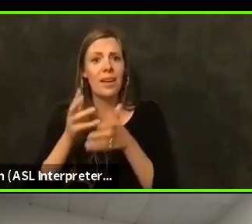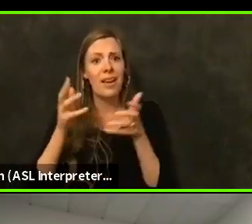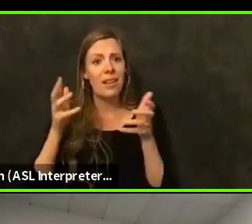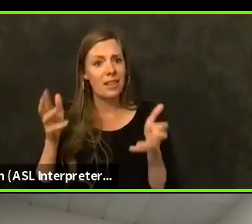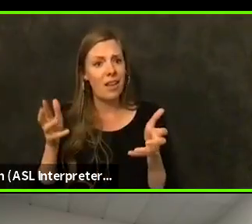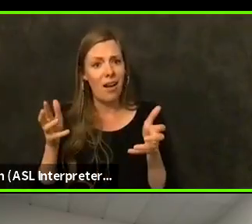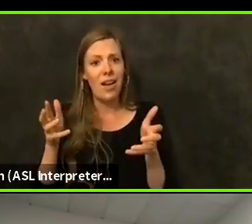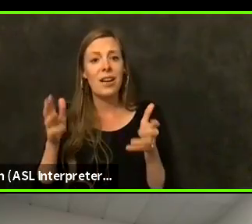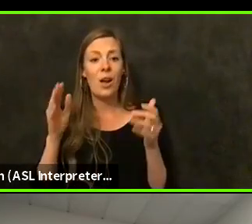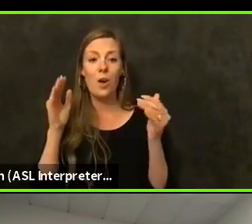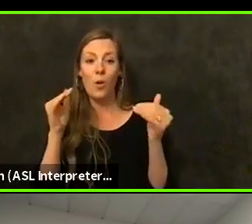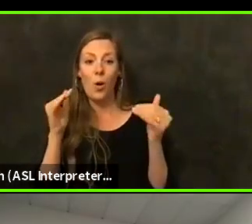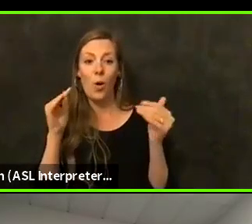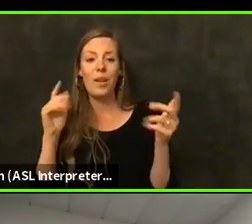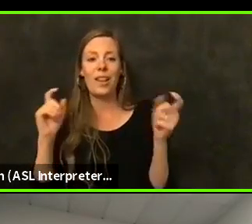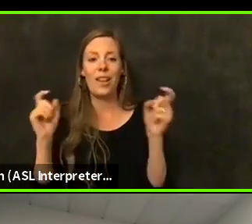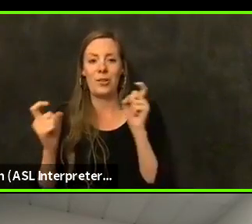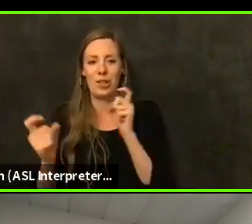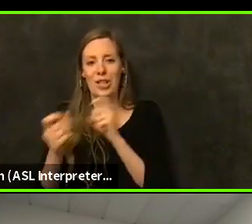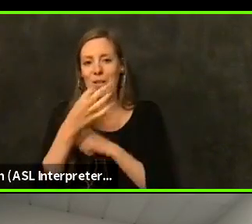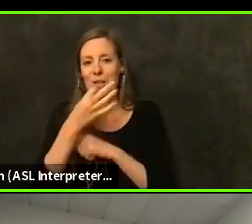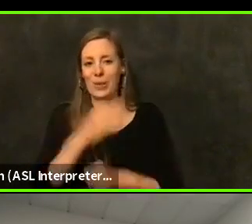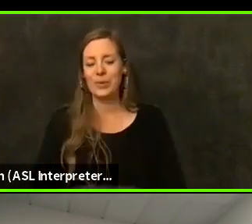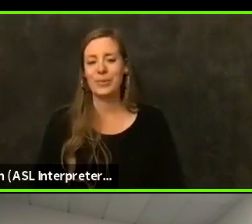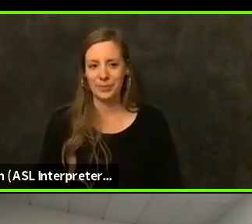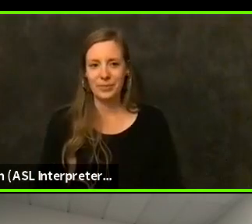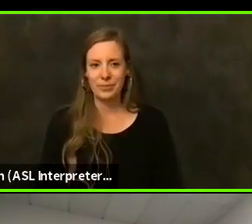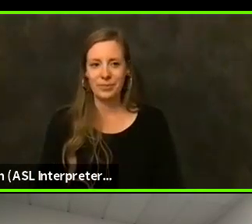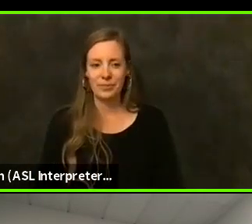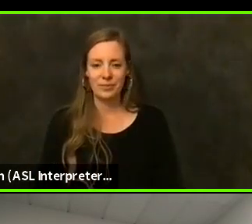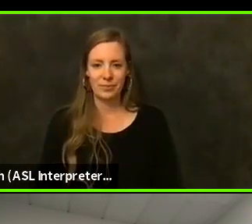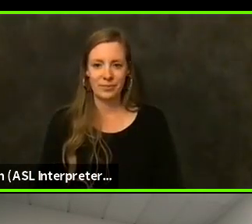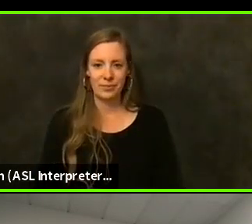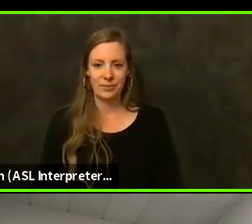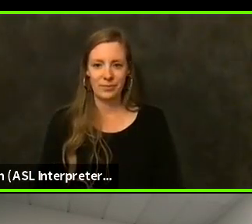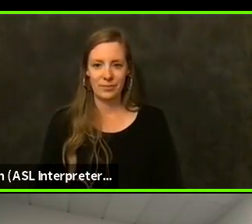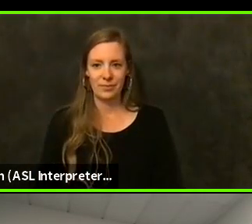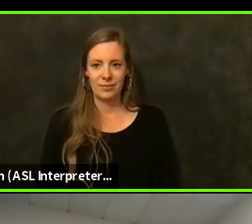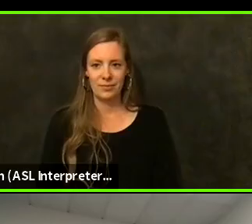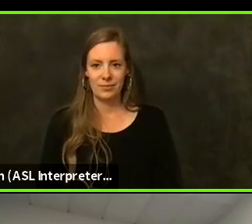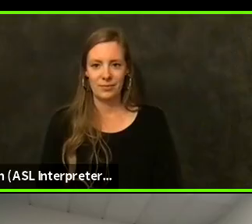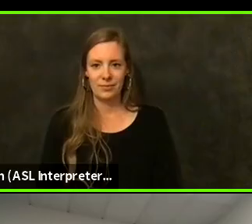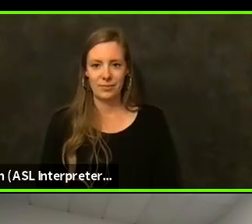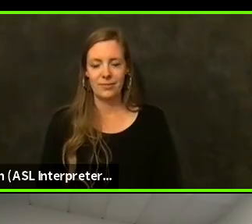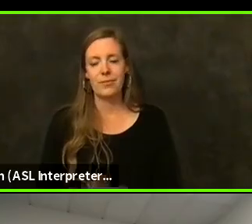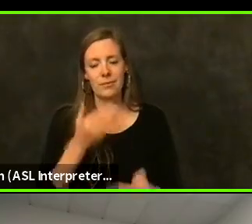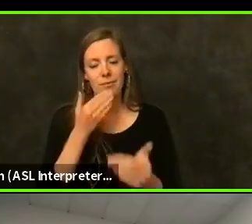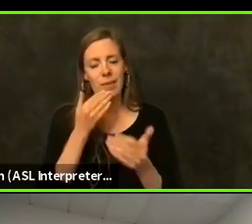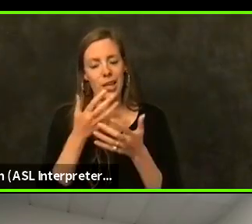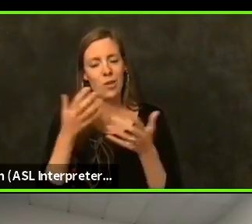end of the tunnel and things are going to start changing for all of us. Thank you very much, Dr.